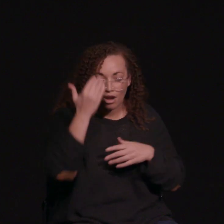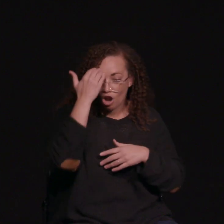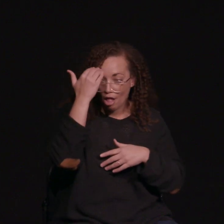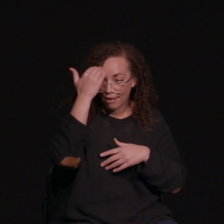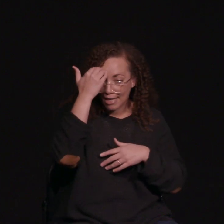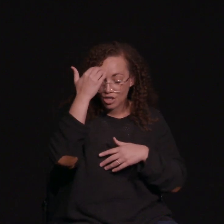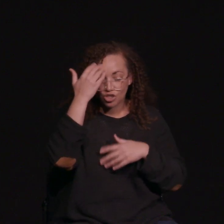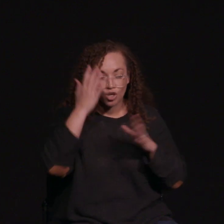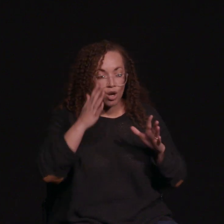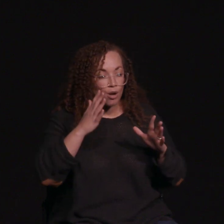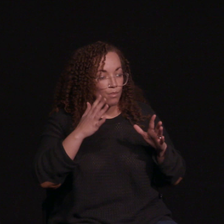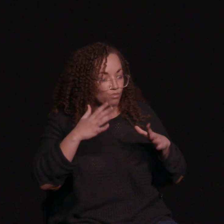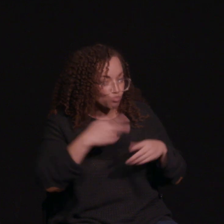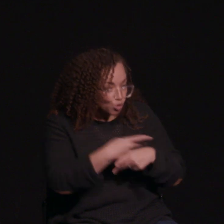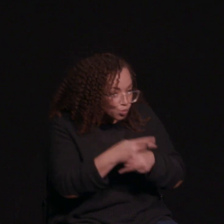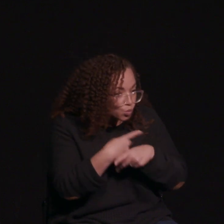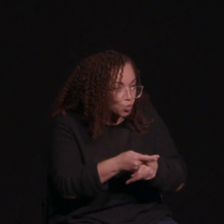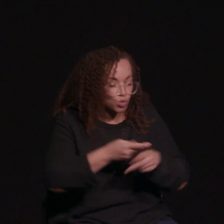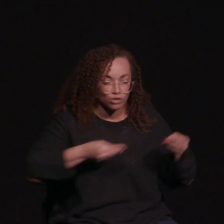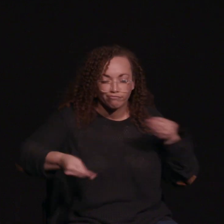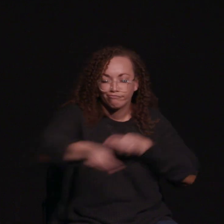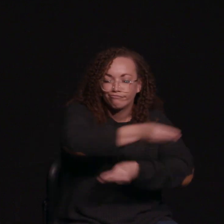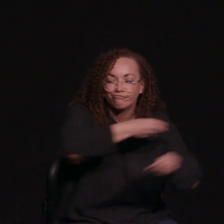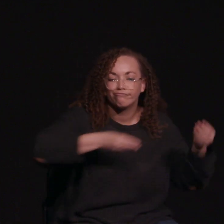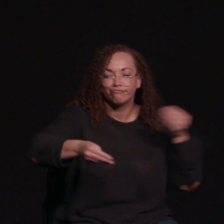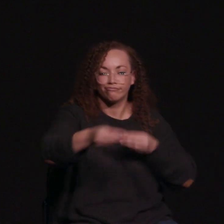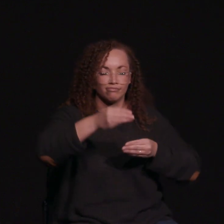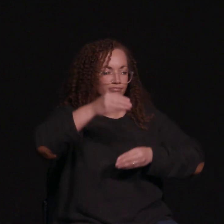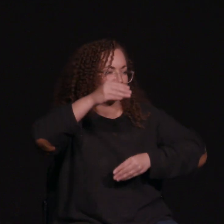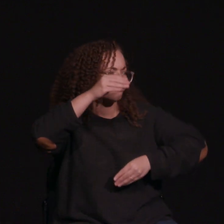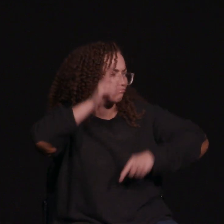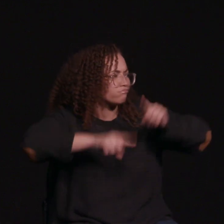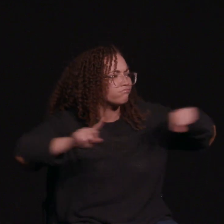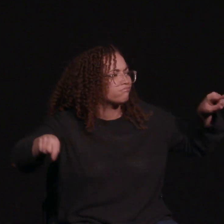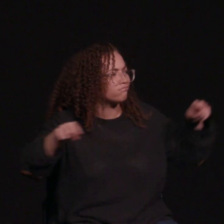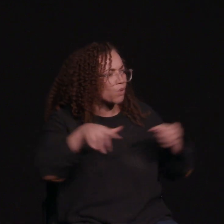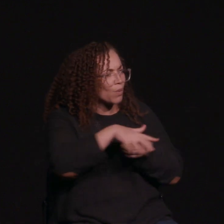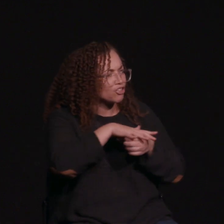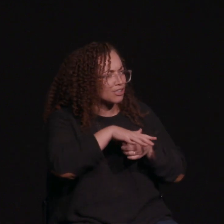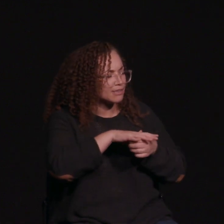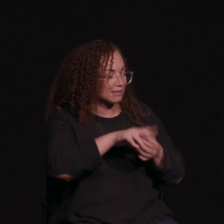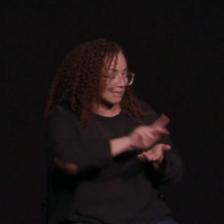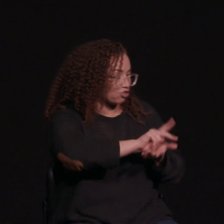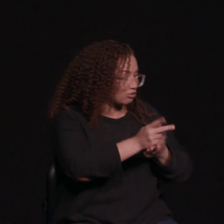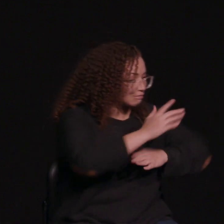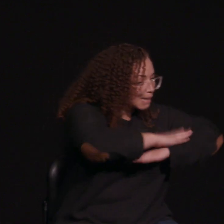and put into use in a range of locations, from the kitchen table to the seminar room,